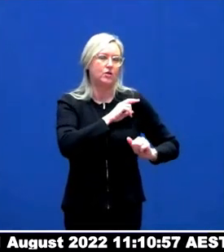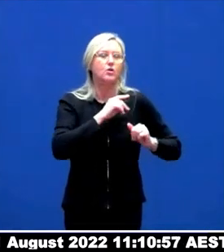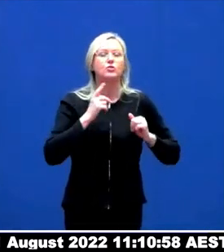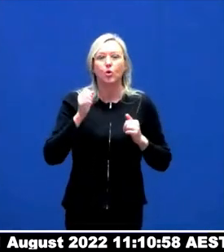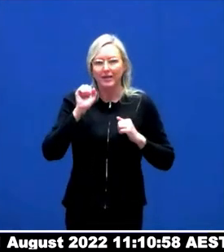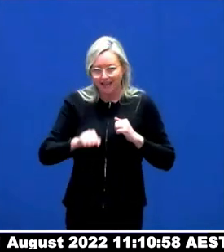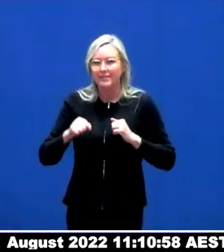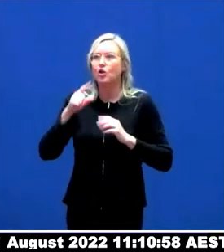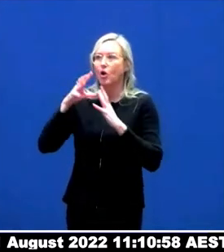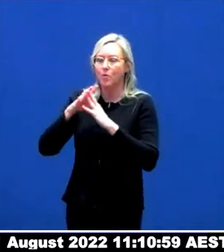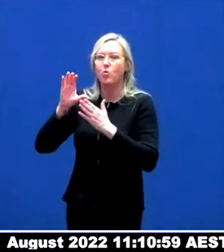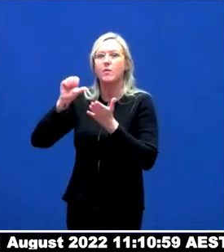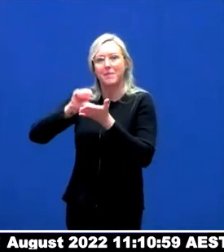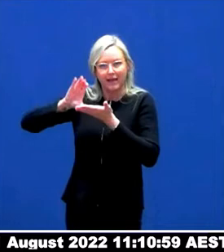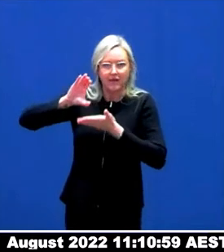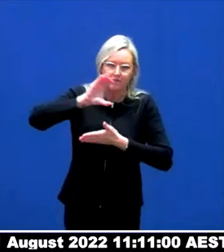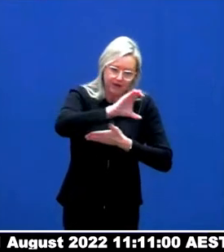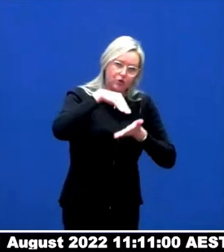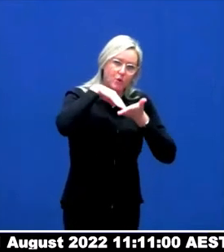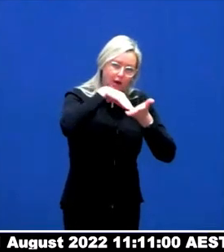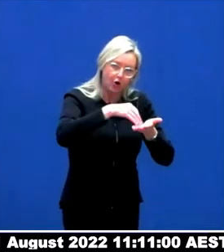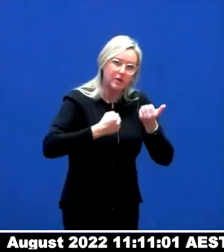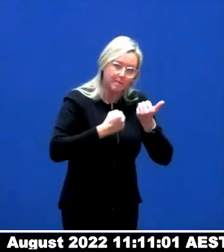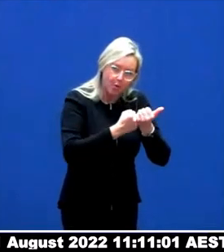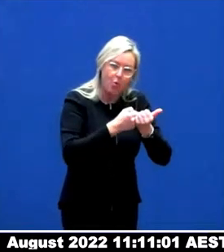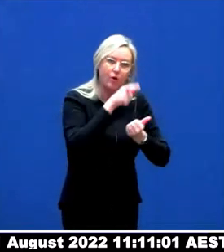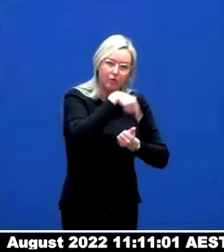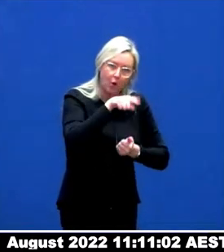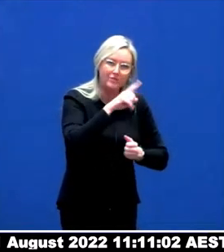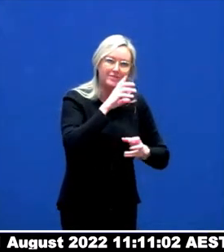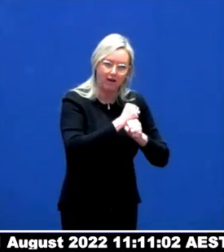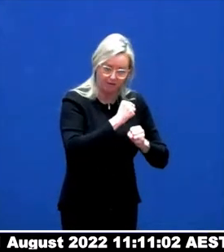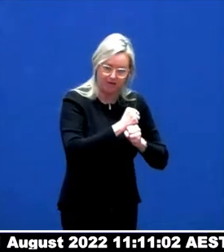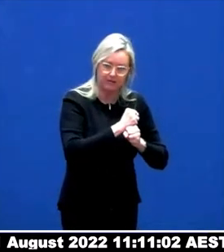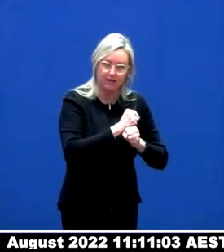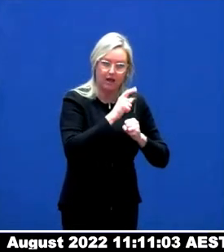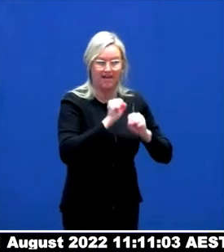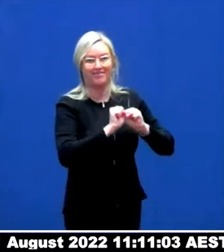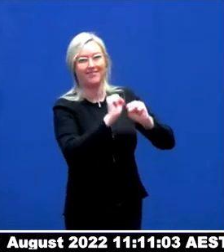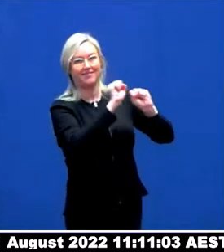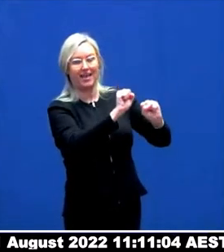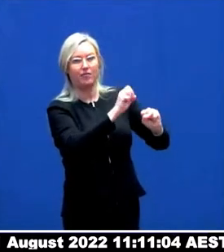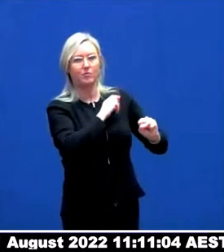money from the Commonwealth to support those processes in the states and territories. But these are NDIS participants?